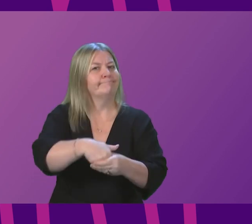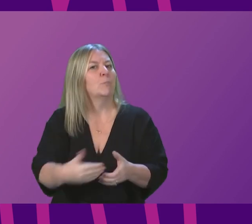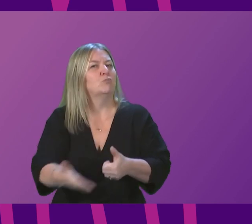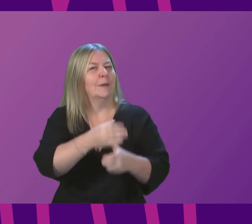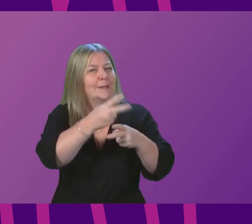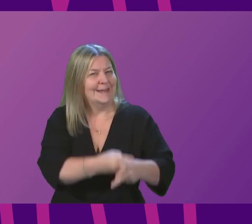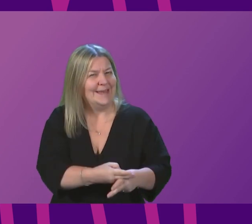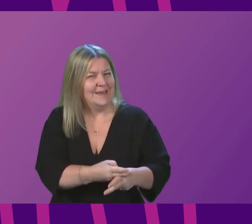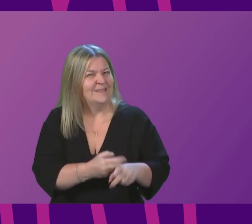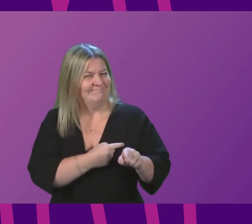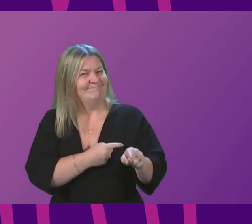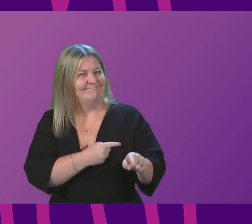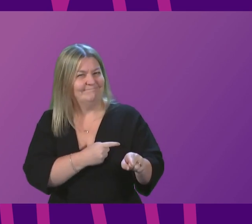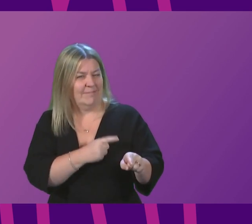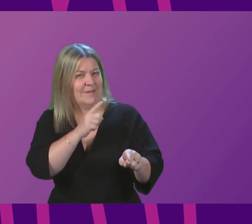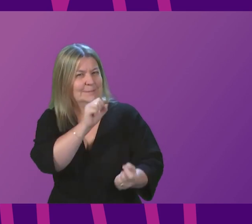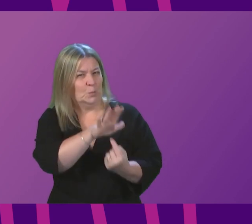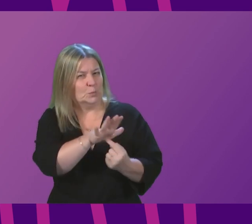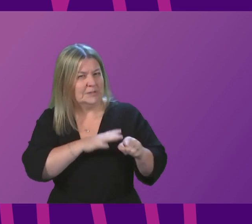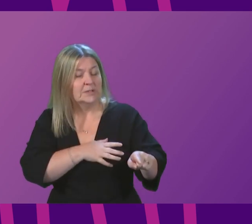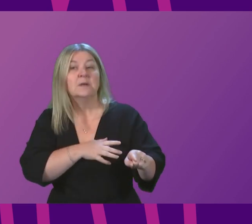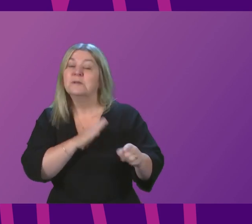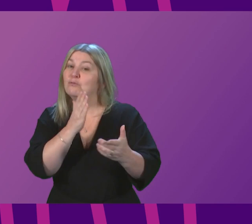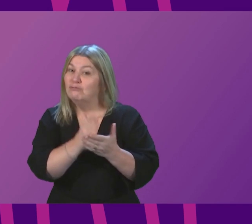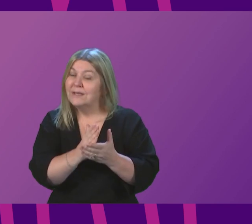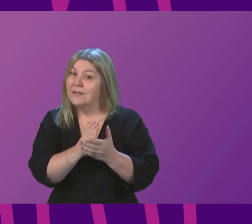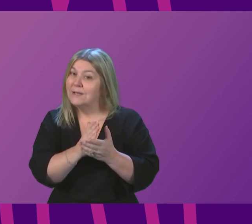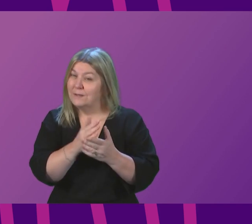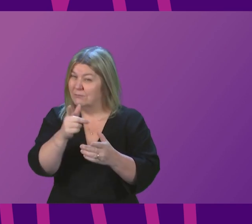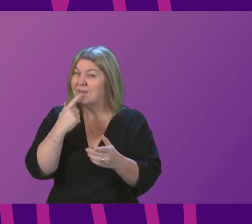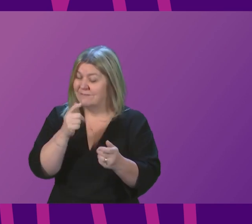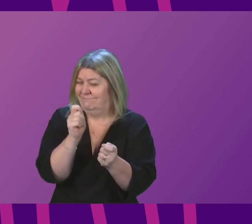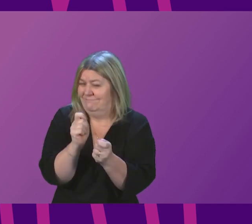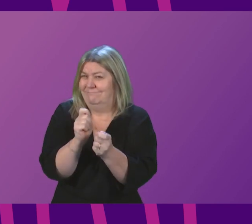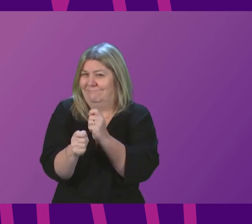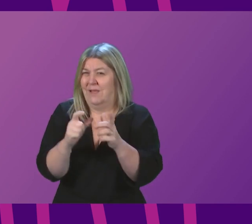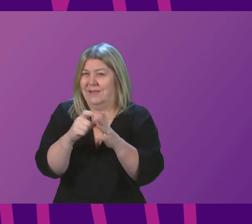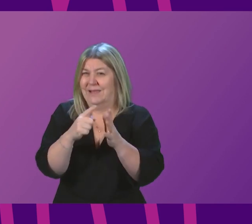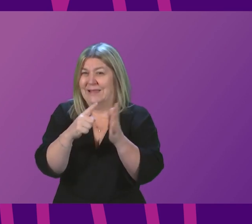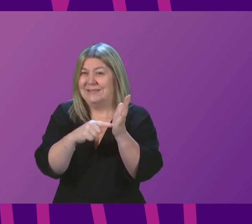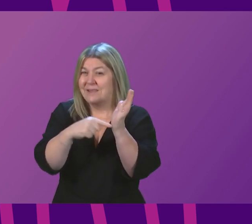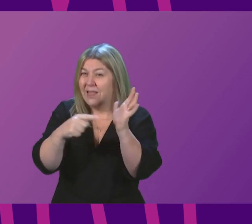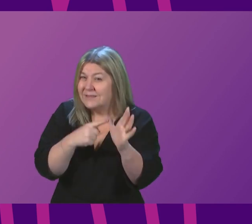It is also important to note that that was after delta, as the First Minister said, so we cannot say that it is all due to omicron.